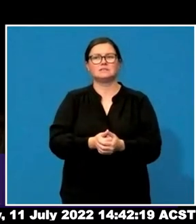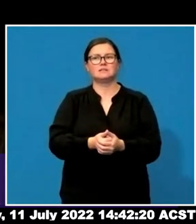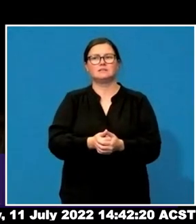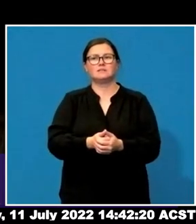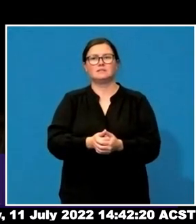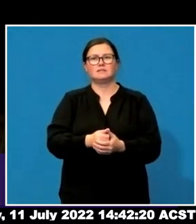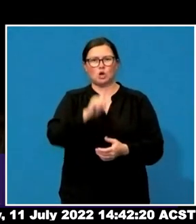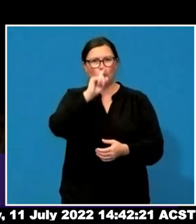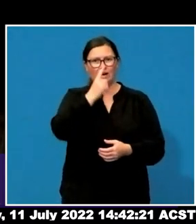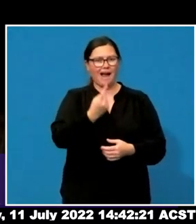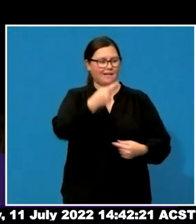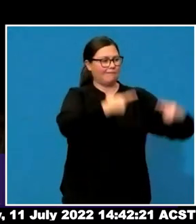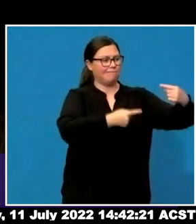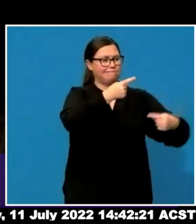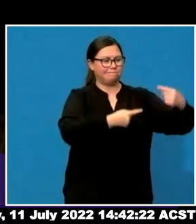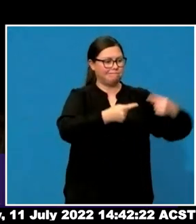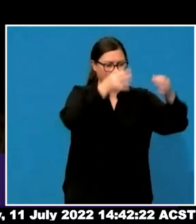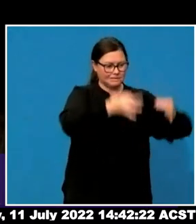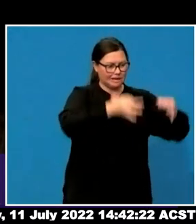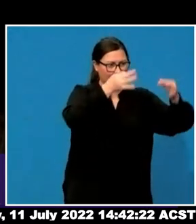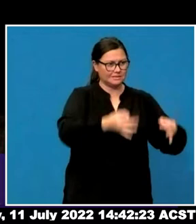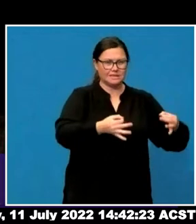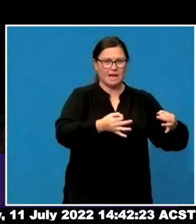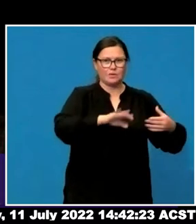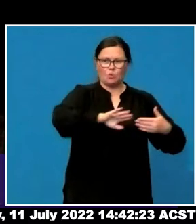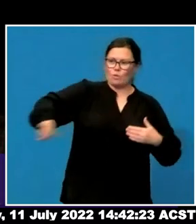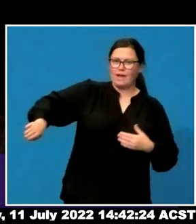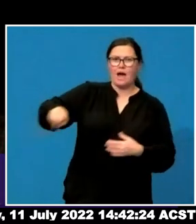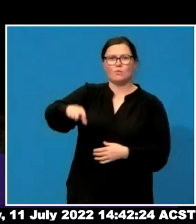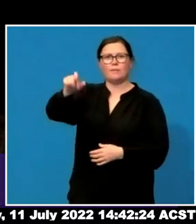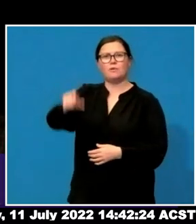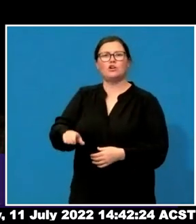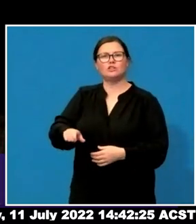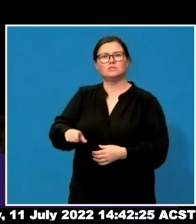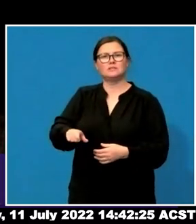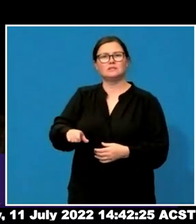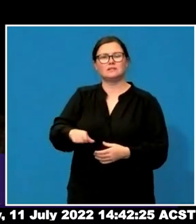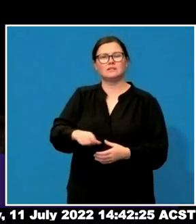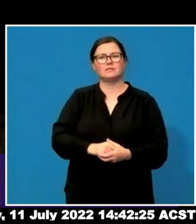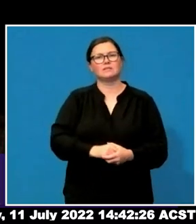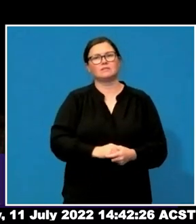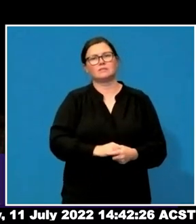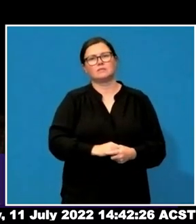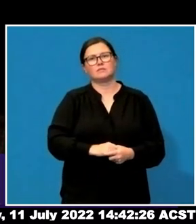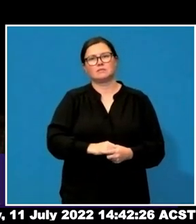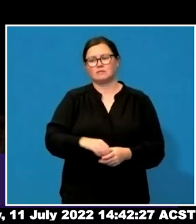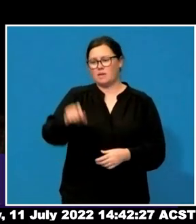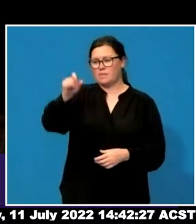And it can't be as if it is that they are a number on an actuary's spreadsheet, because